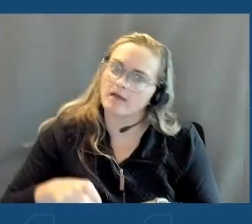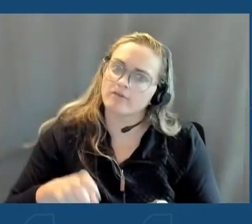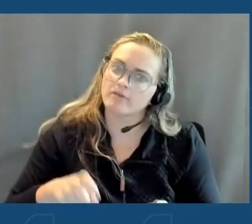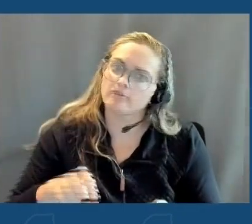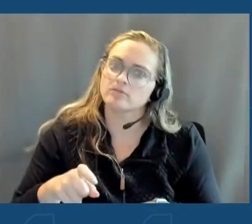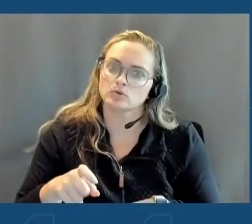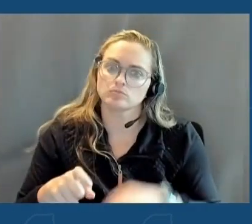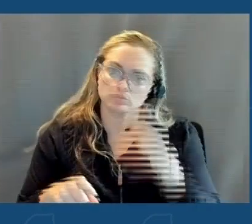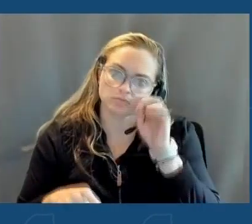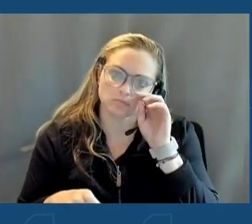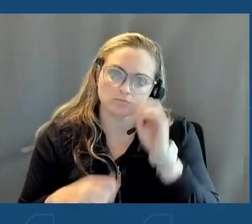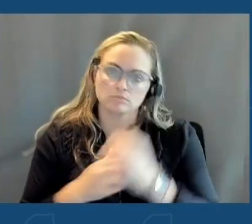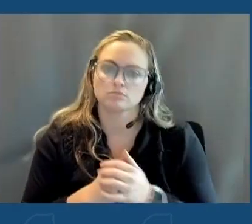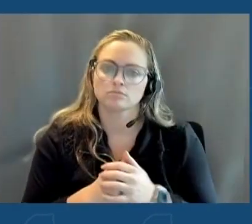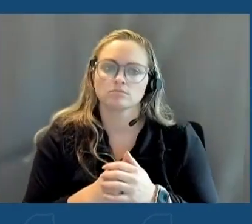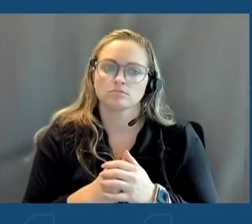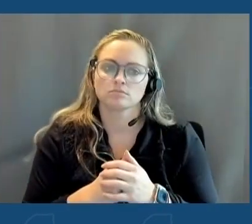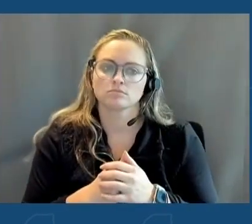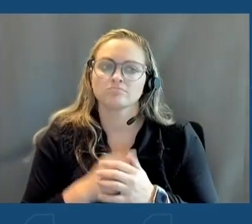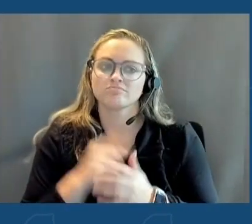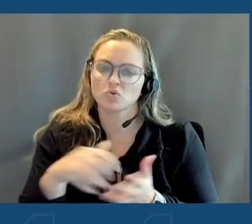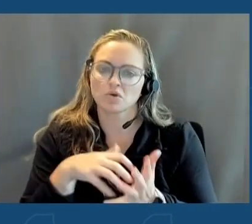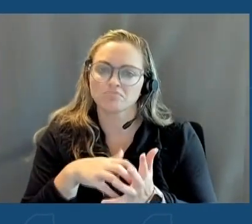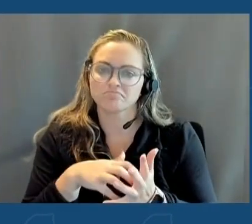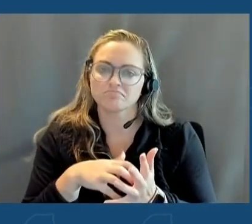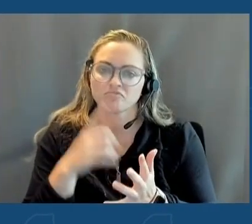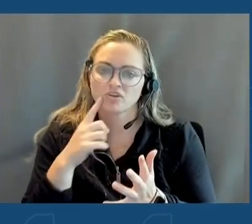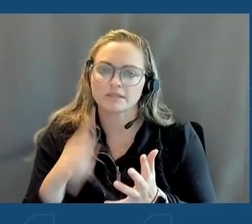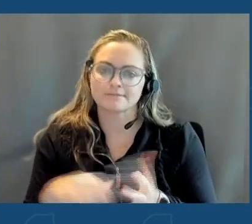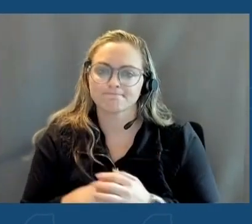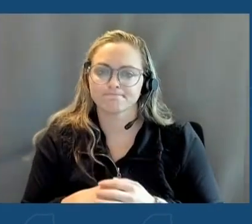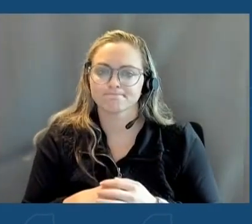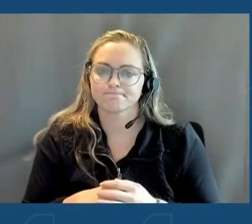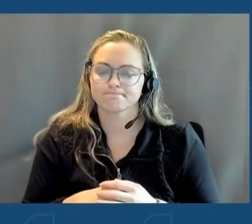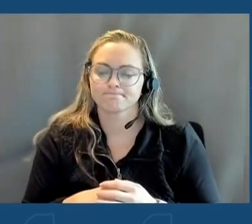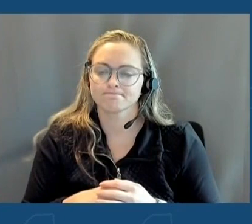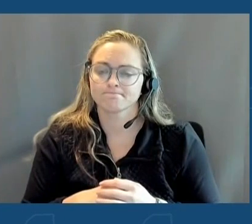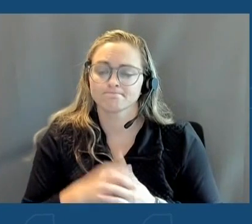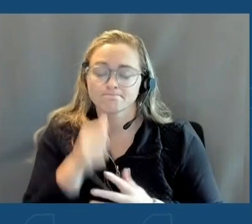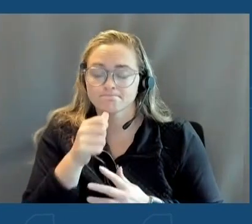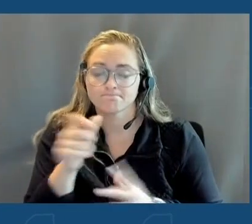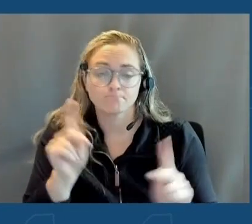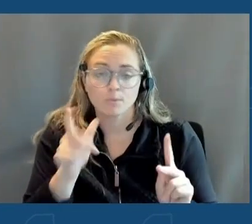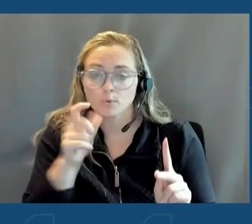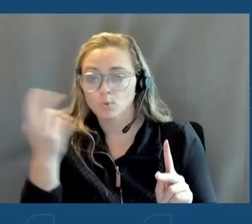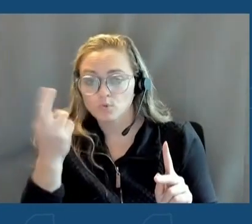65, REMIND THEM IT IS SIMPLE, JUST DO IT. IF YOU HAVE UNDERLYING CONDITIONS, YOU REALLY TRULY